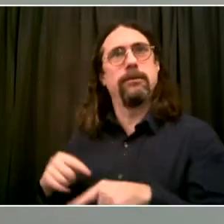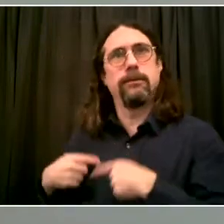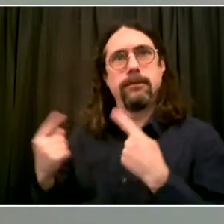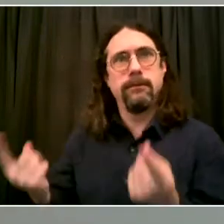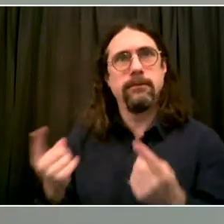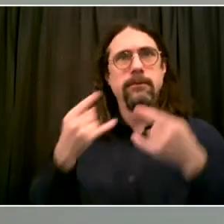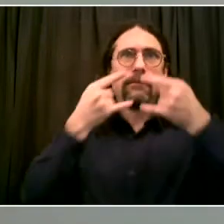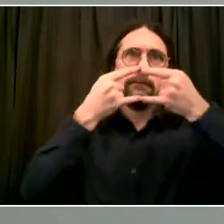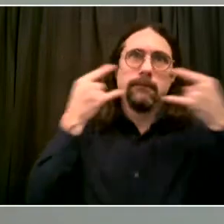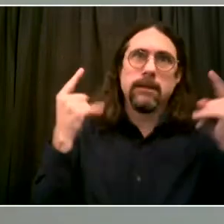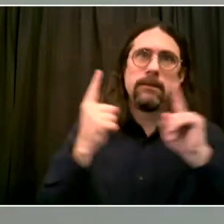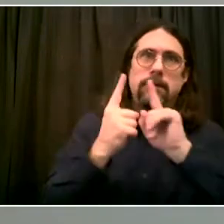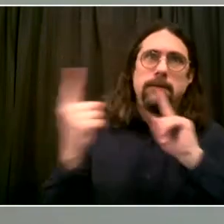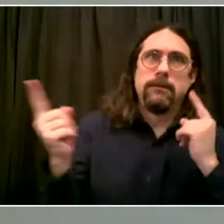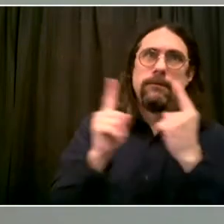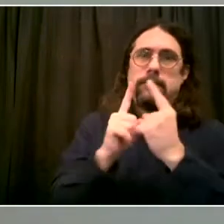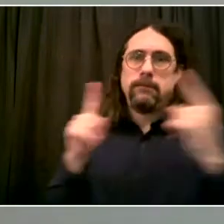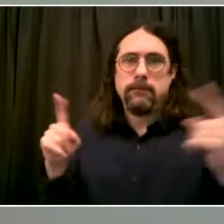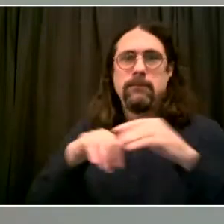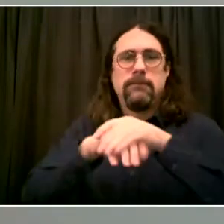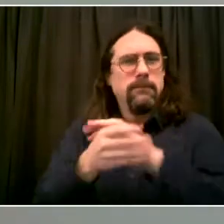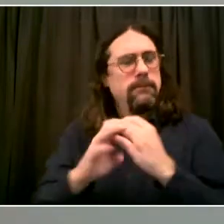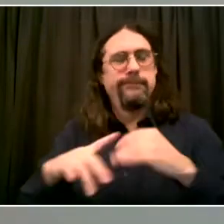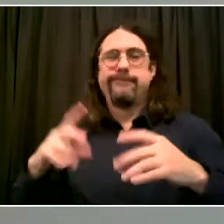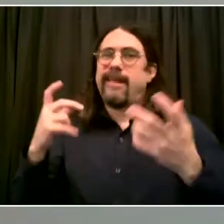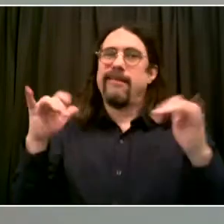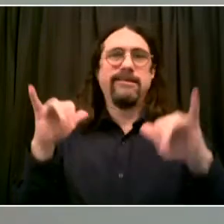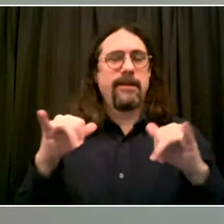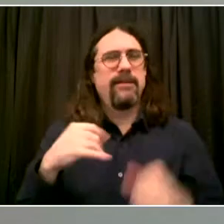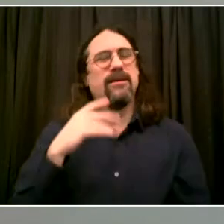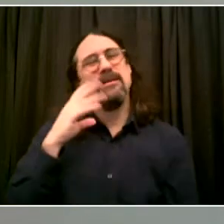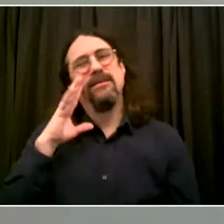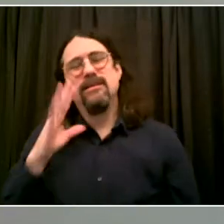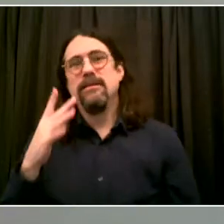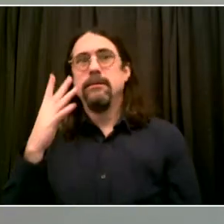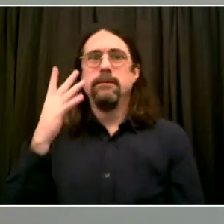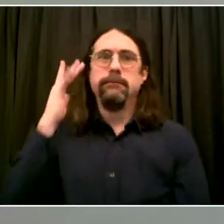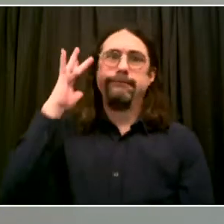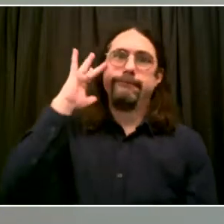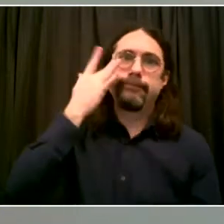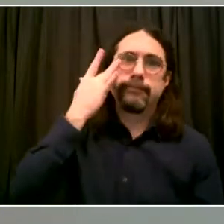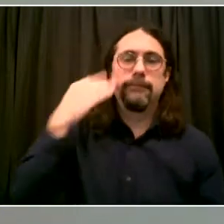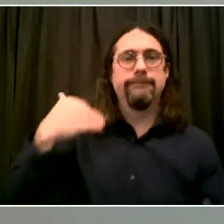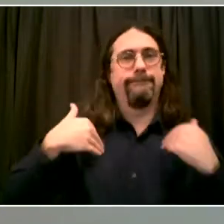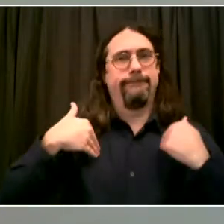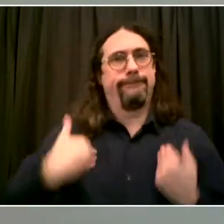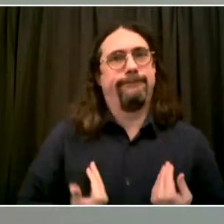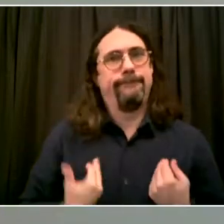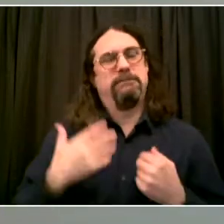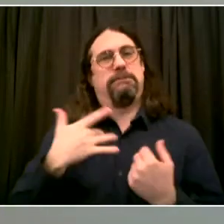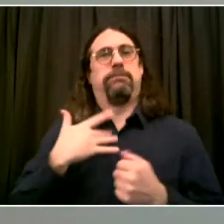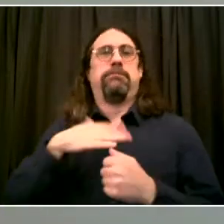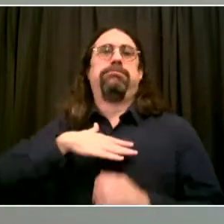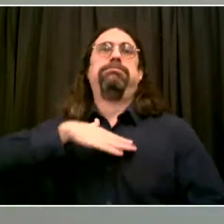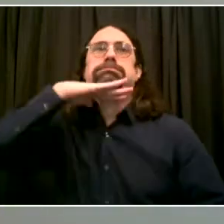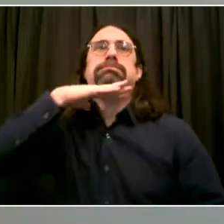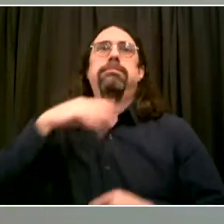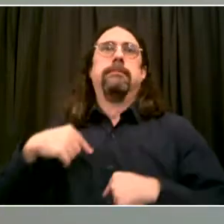THINGS WE HAVE BEEN DOING. WE REALIZE THIS IS PAINFUL AND D IIIFFCCT ULBUT PERSISTENCE IS REALLY IMPORTANT.